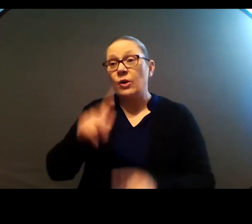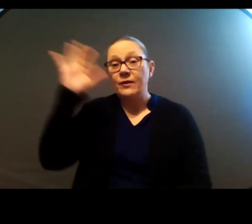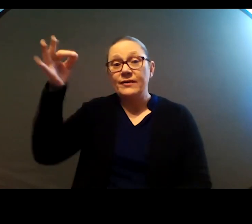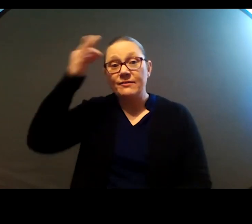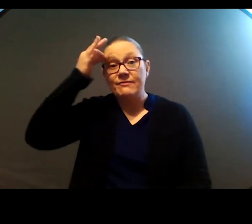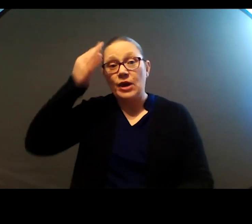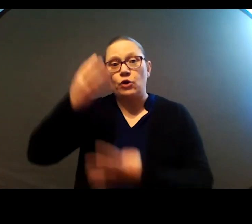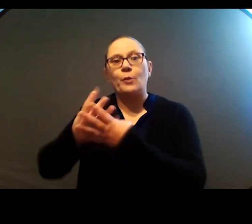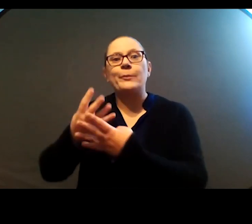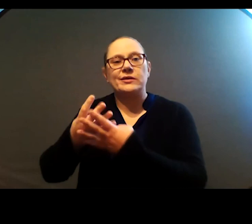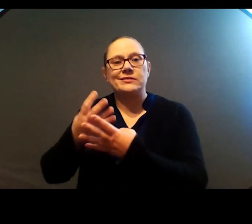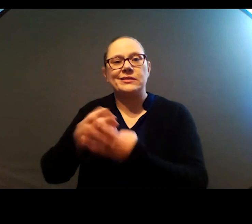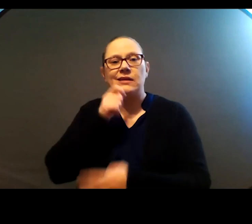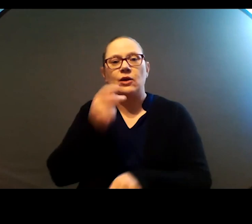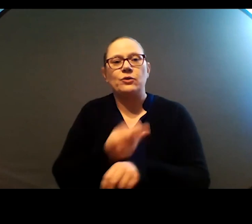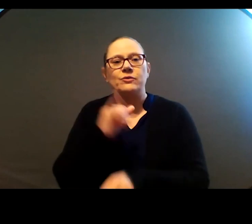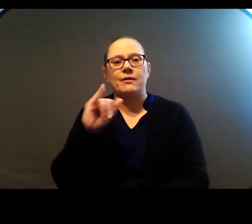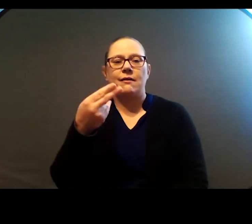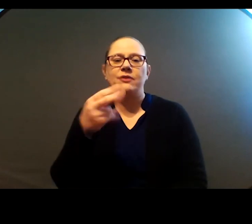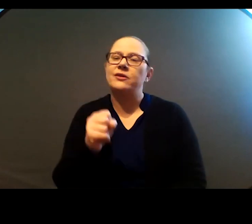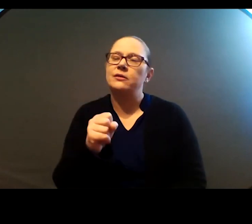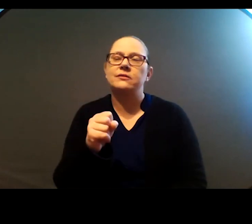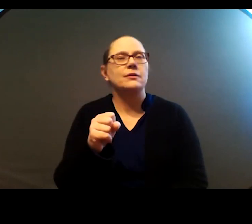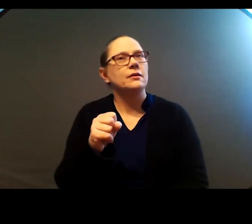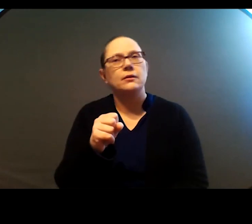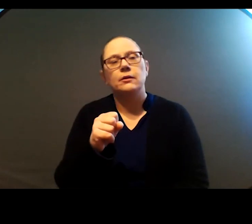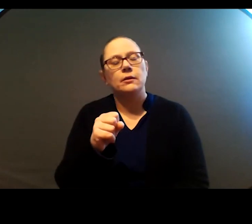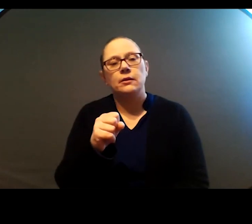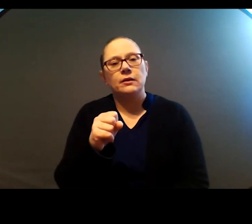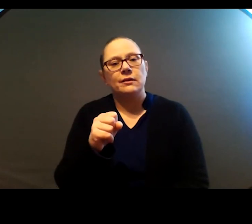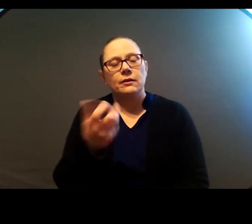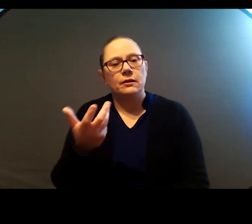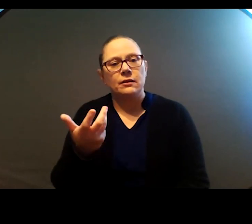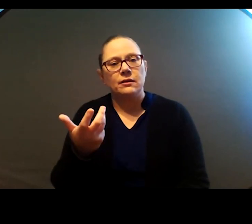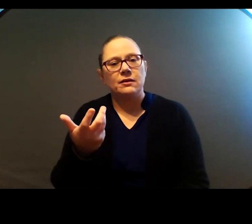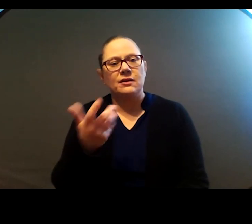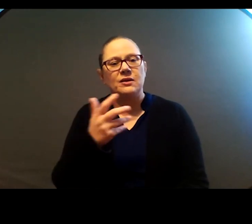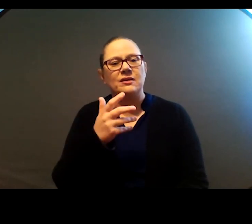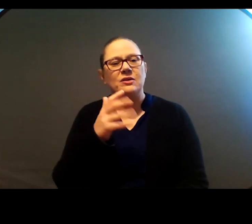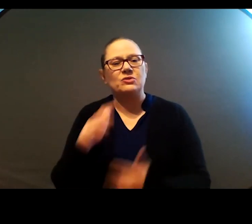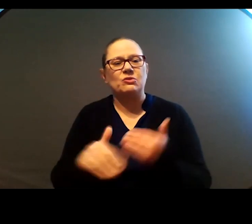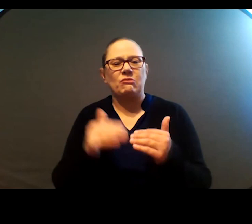opposed to using IHS and that's just a shame. It's a what a what a social justice and civil